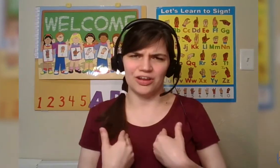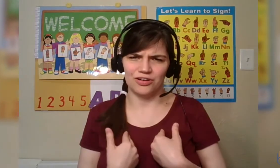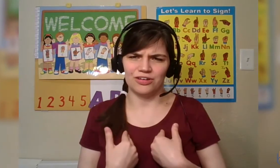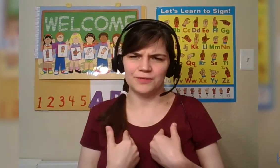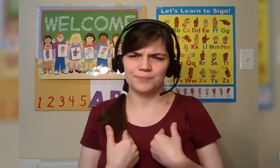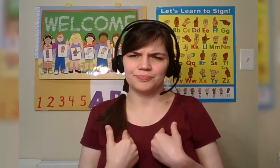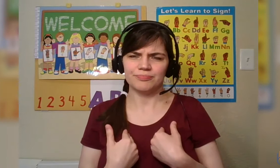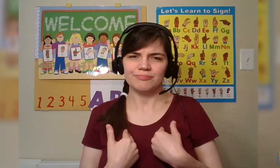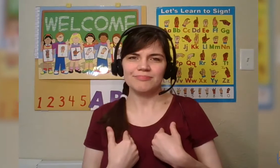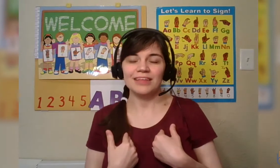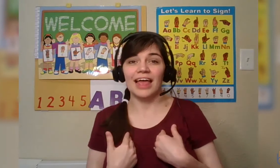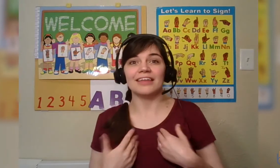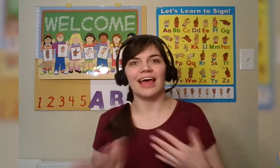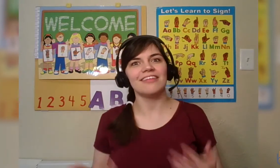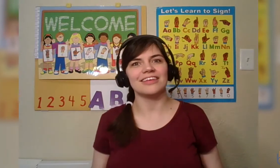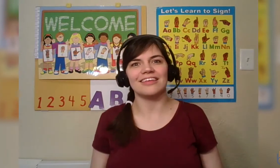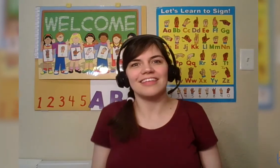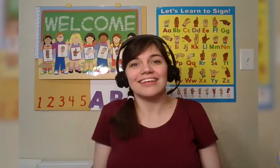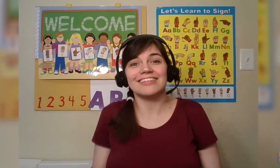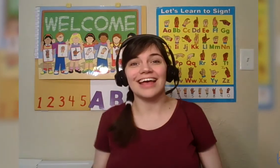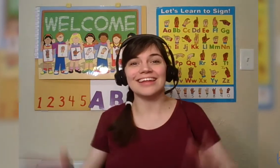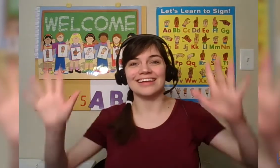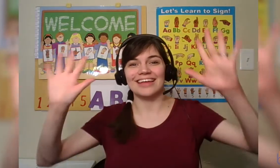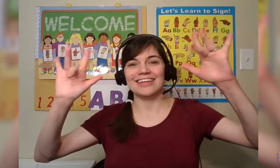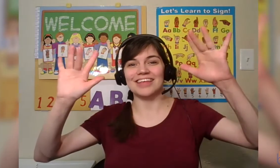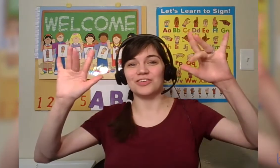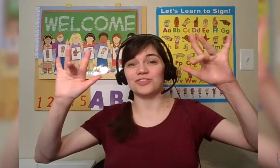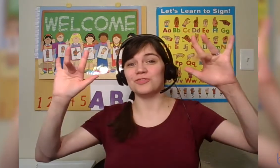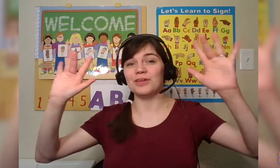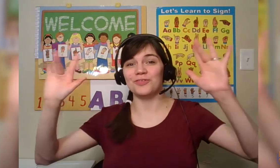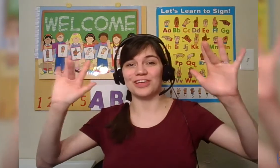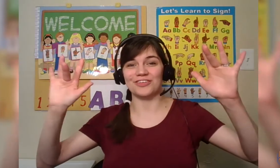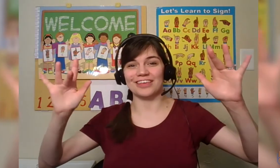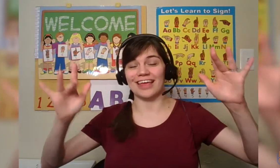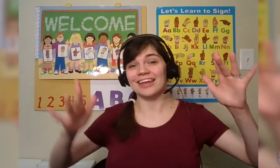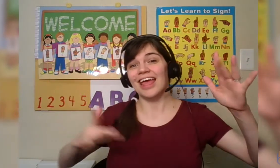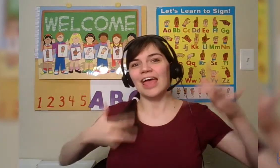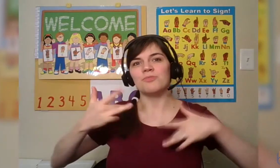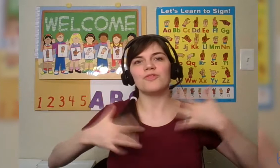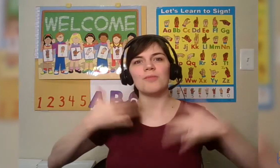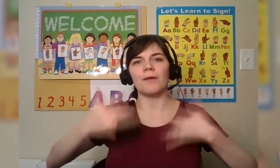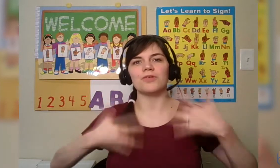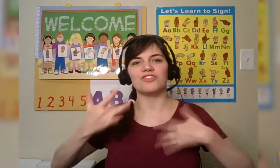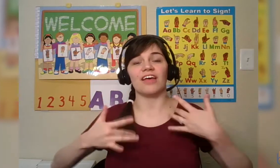And last is excited. Take your two middle fingers again and move them up your chest,